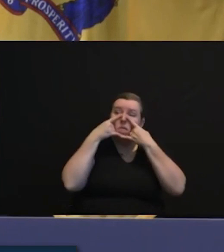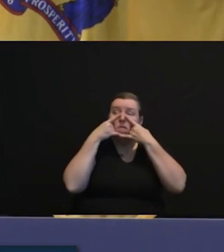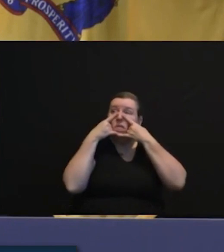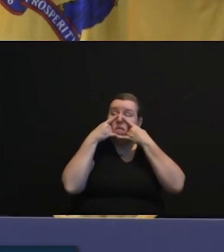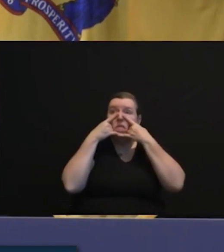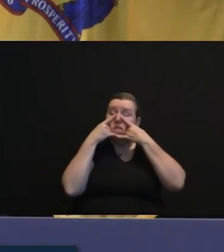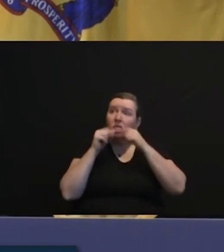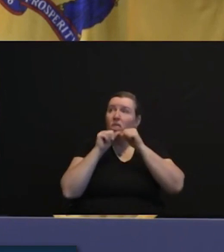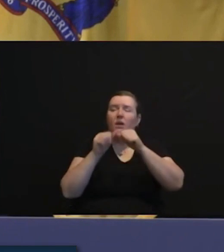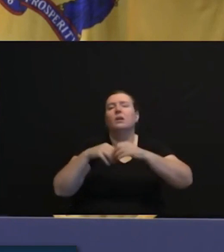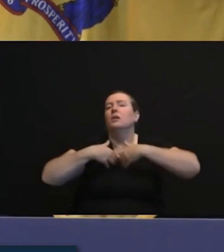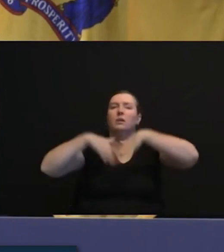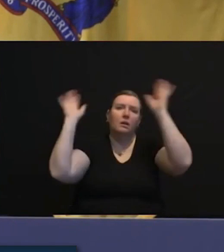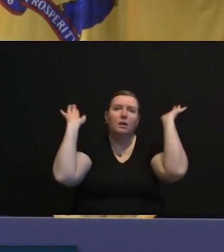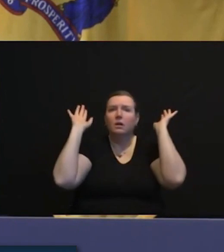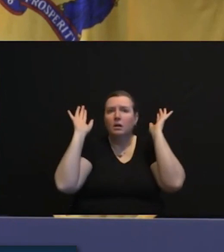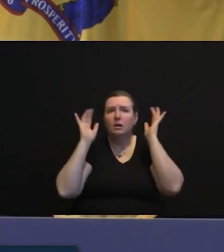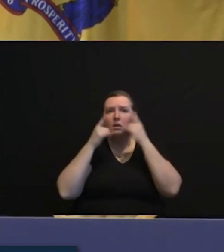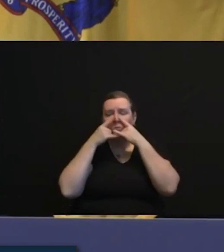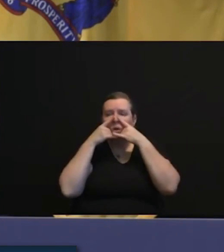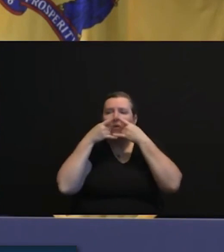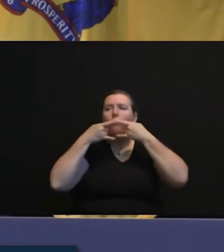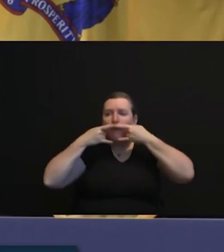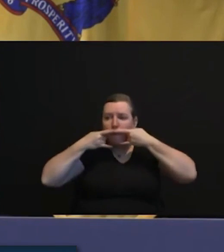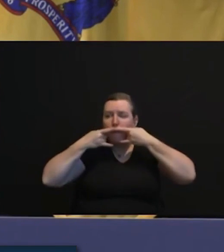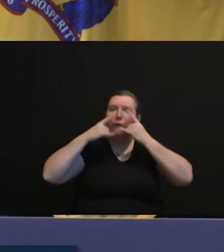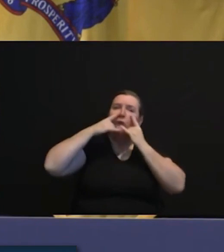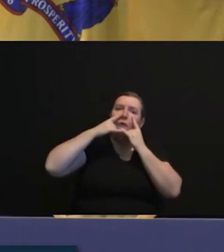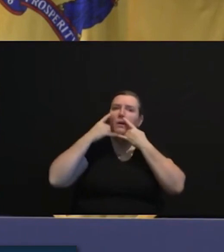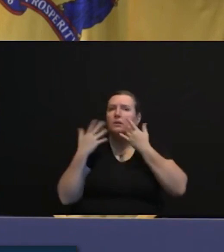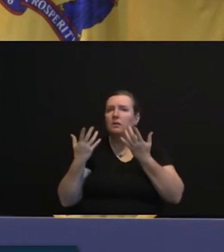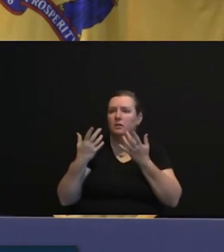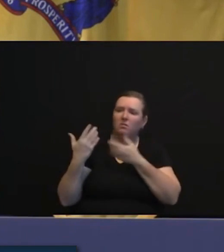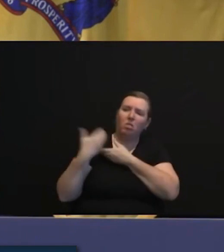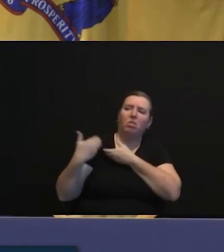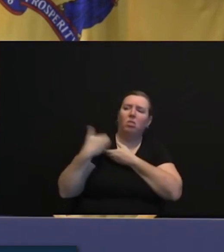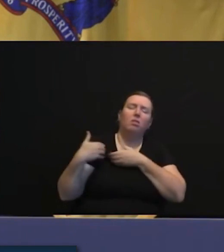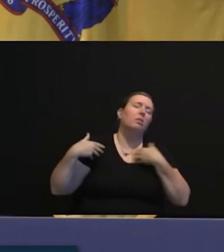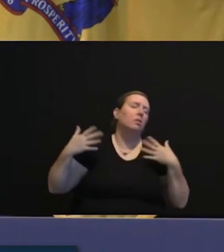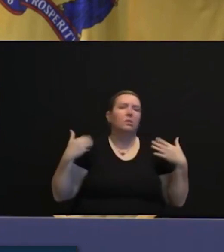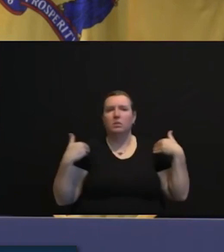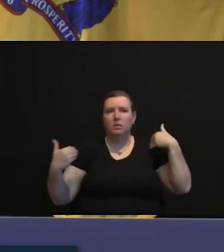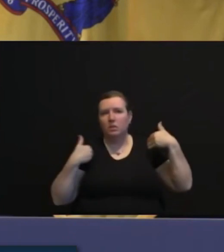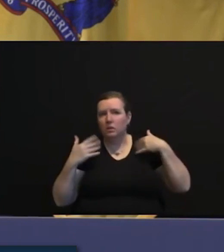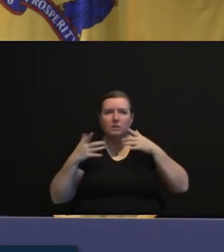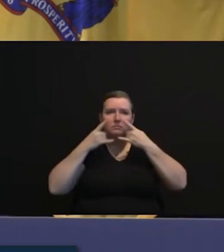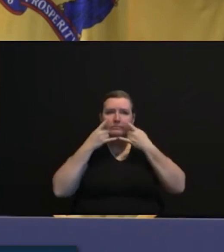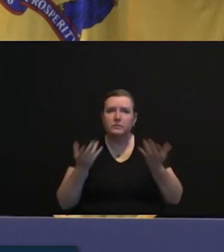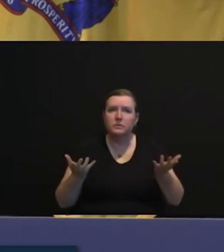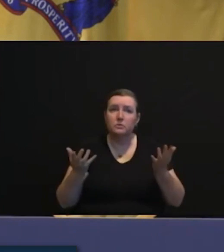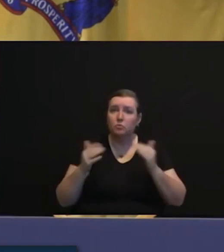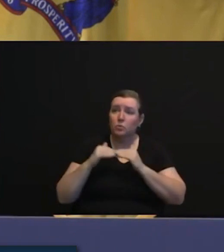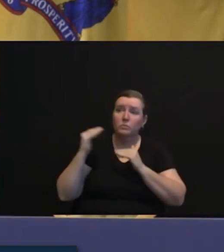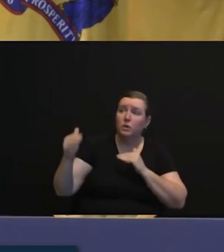PEOPLE. WHO APPARENTLY ARE TIRED OF WEARING THE MASK OVER THEIR NOSE AS WELL AS THEIR MOUTH